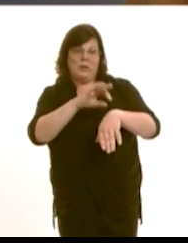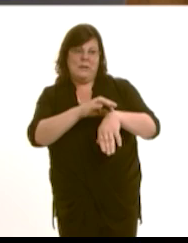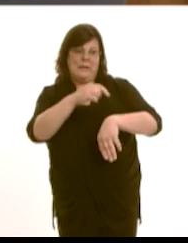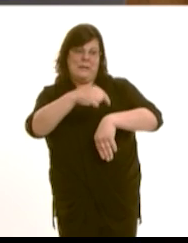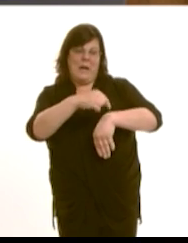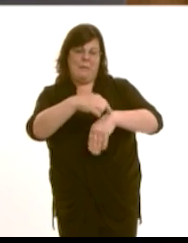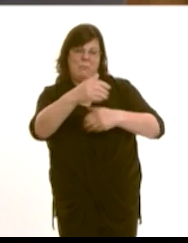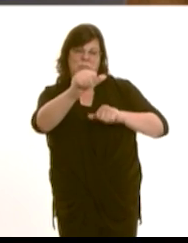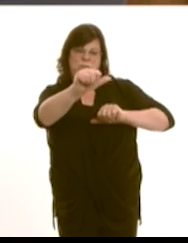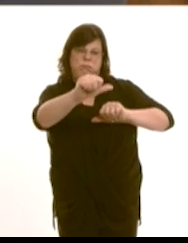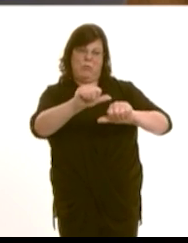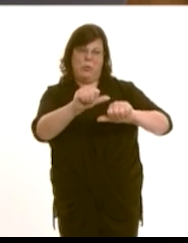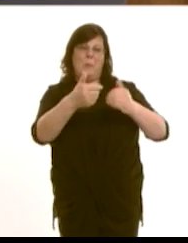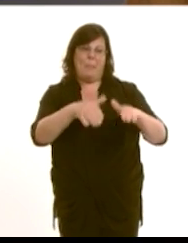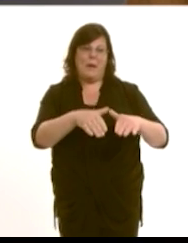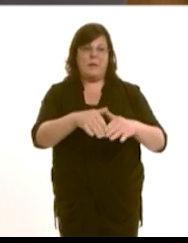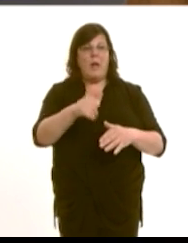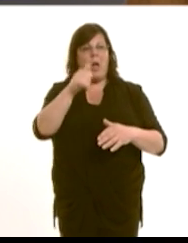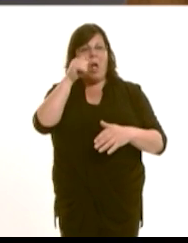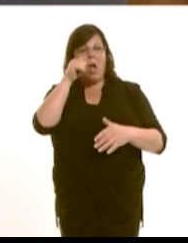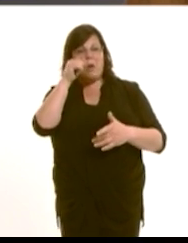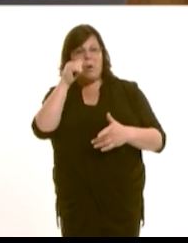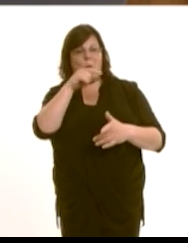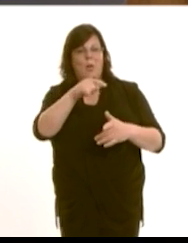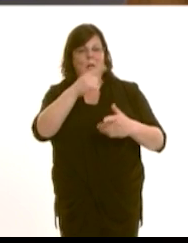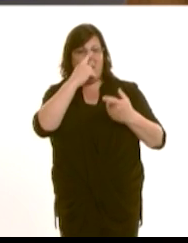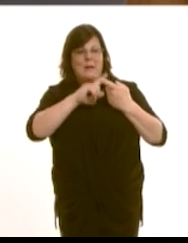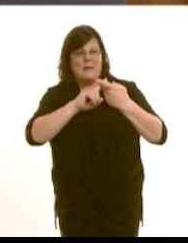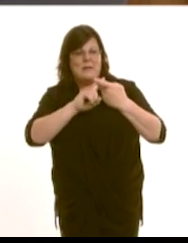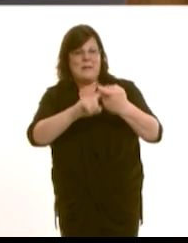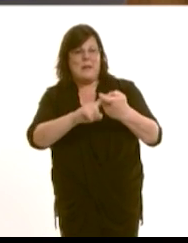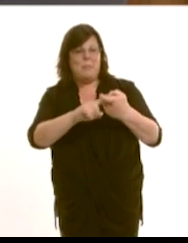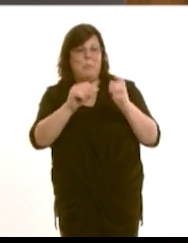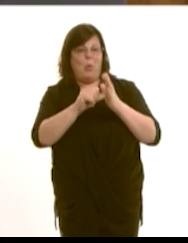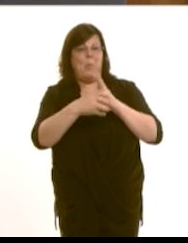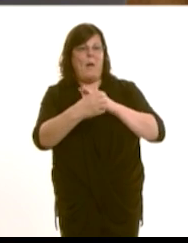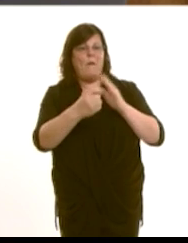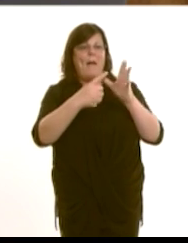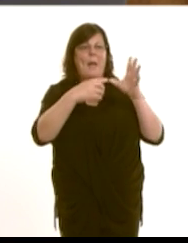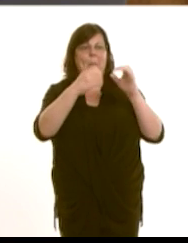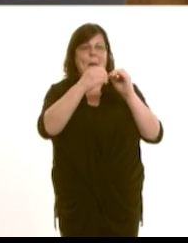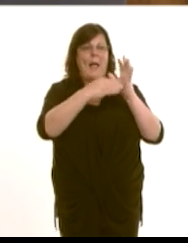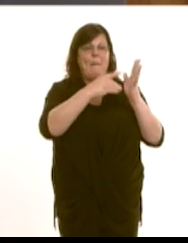I know the practice is going through a sustainability support process with Abertawe Bro Morgannwg University Local Health Board, because, even though itís physically within the Powys Teaching